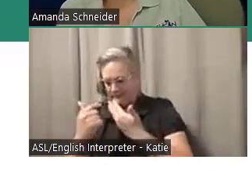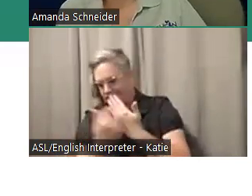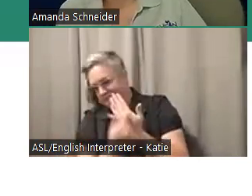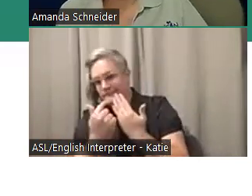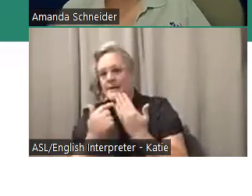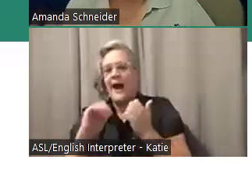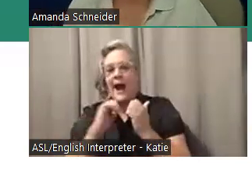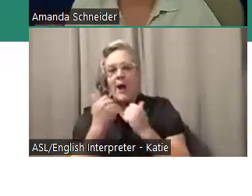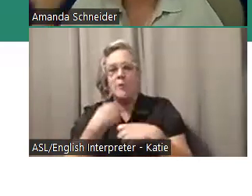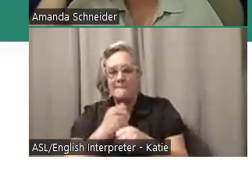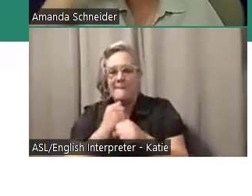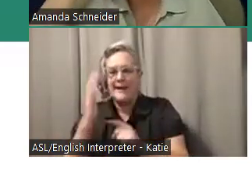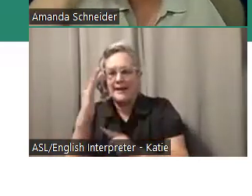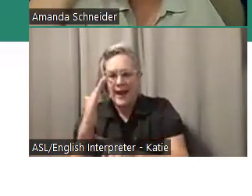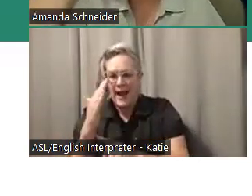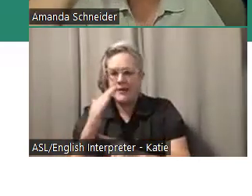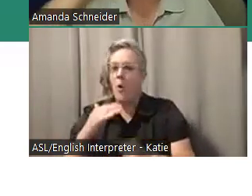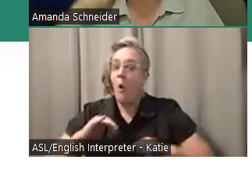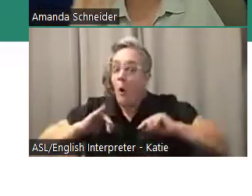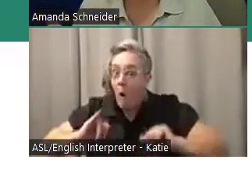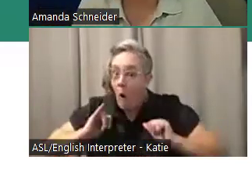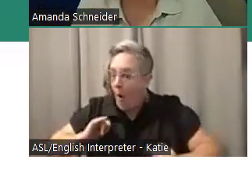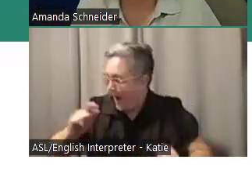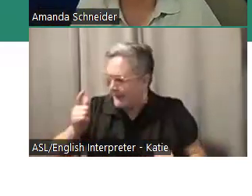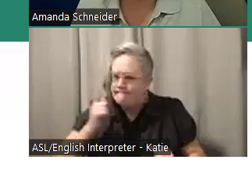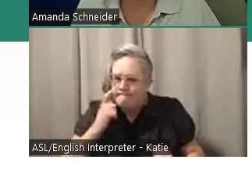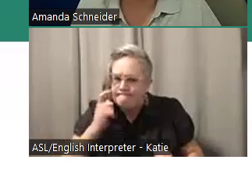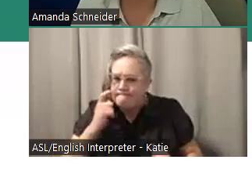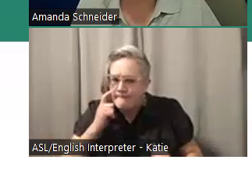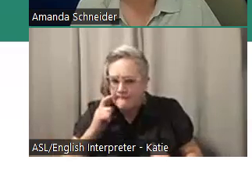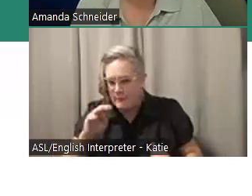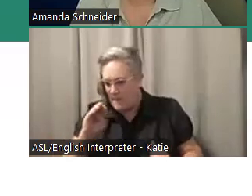I think Mole is learning how to make their kite.